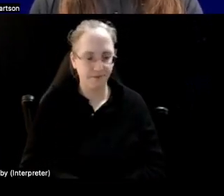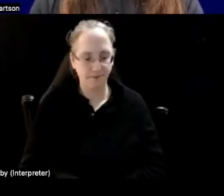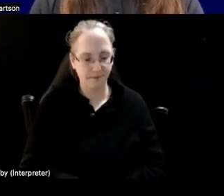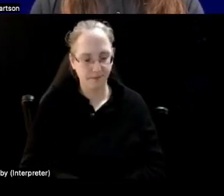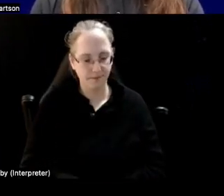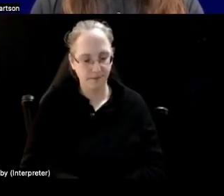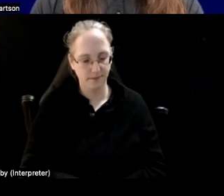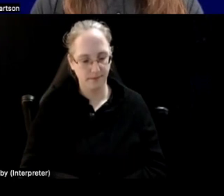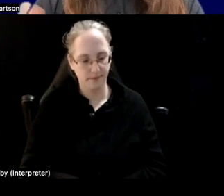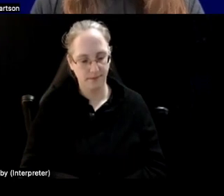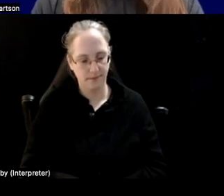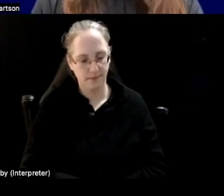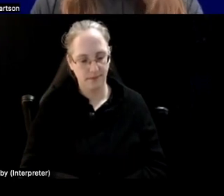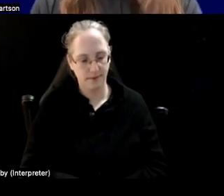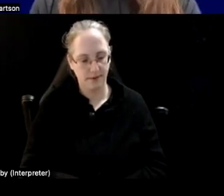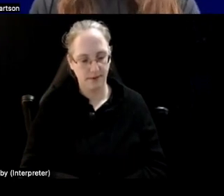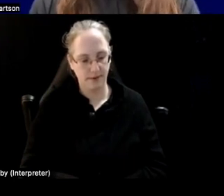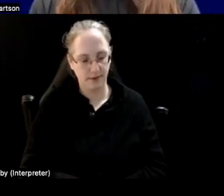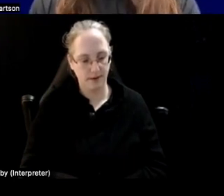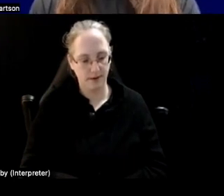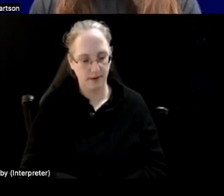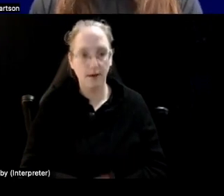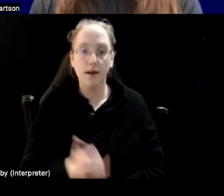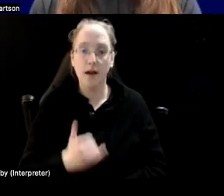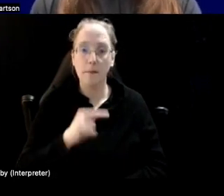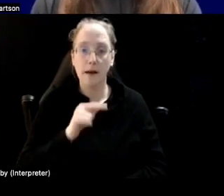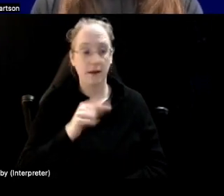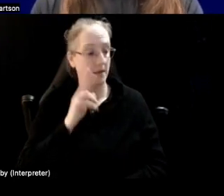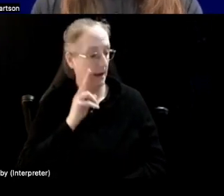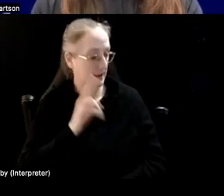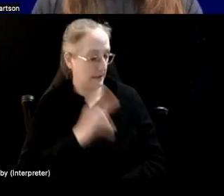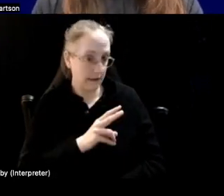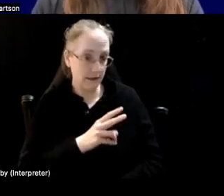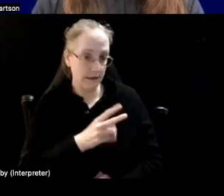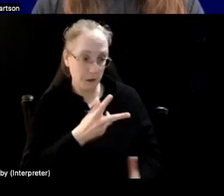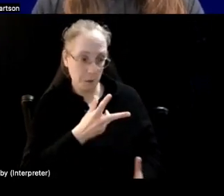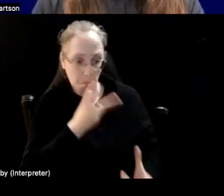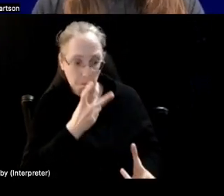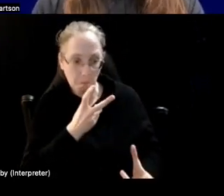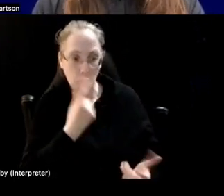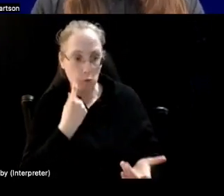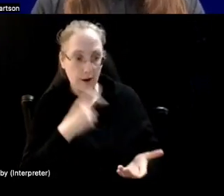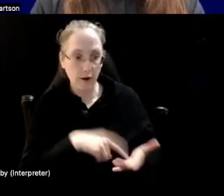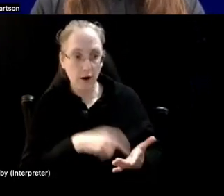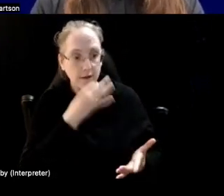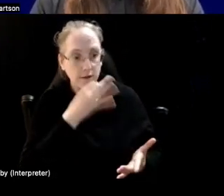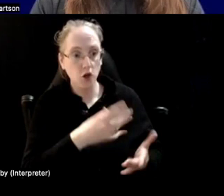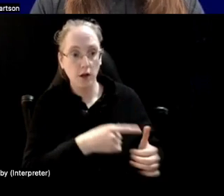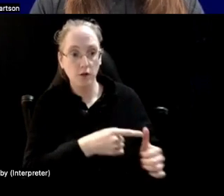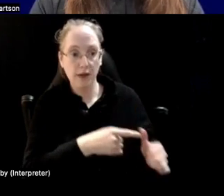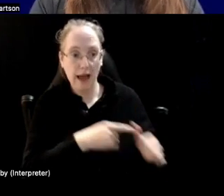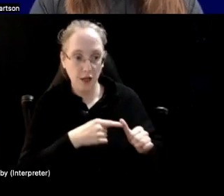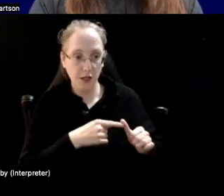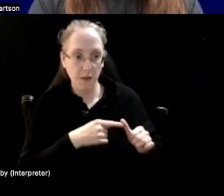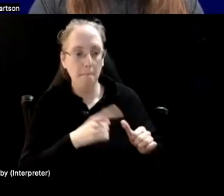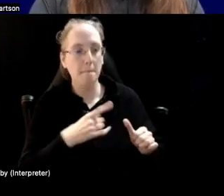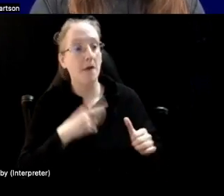They might notice the child's reaction, but they might do it in a way that the child has no idea